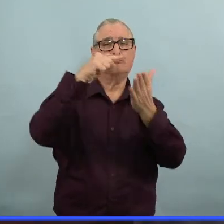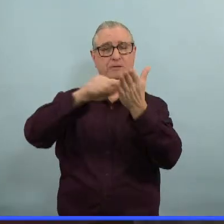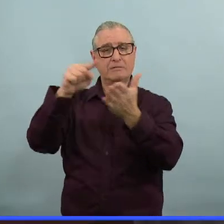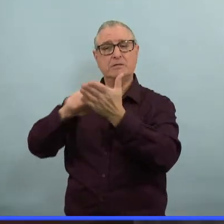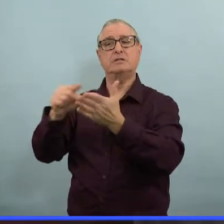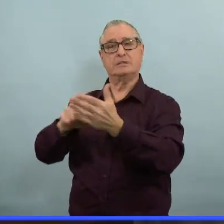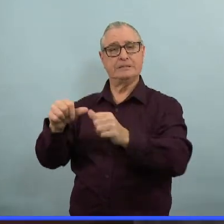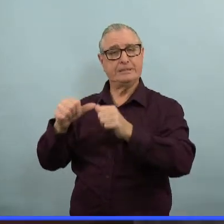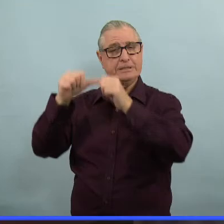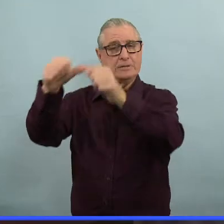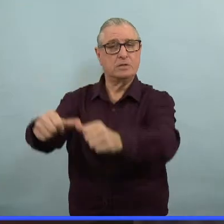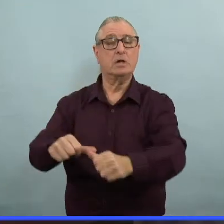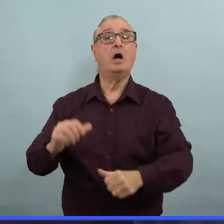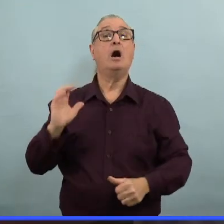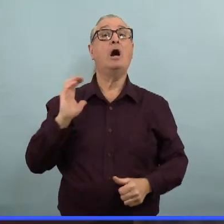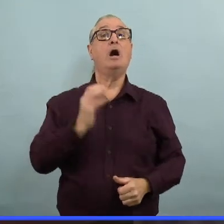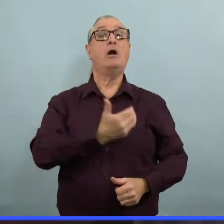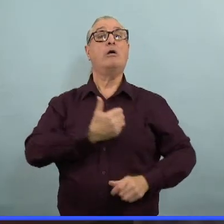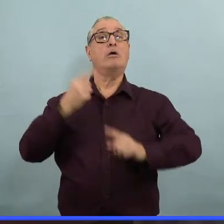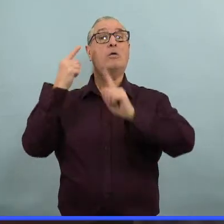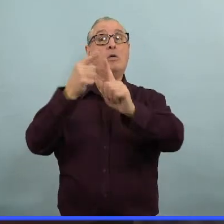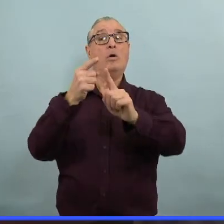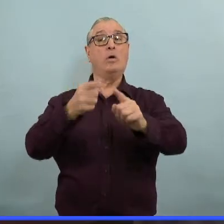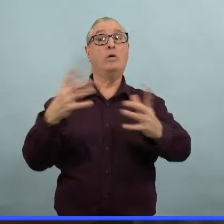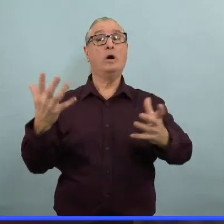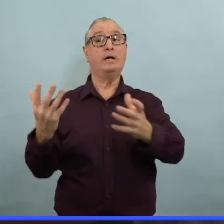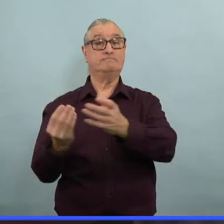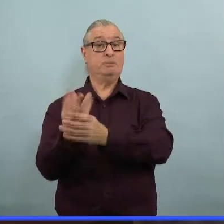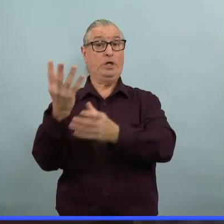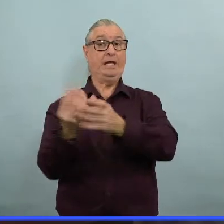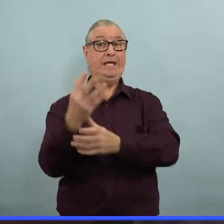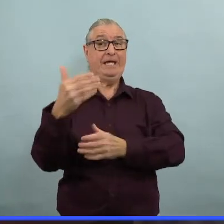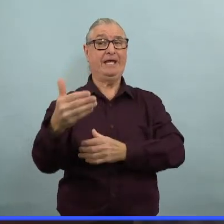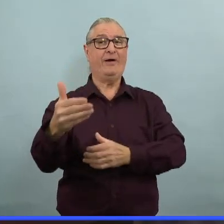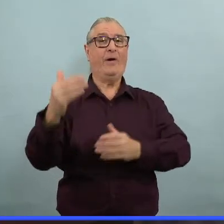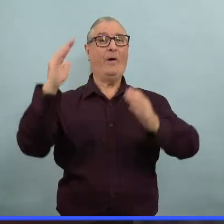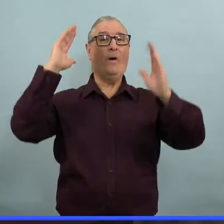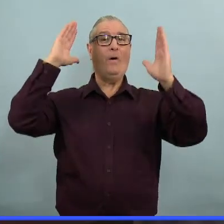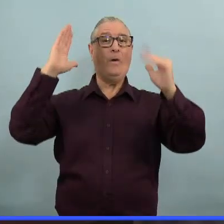later this spring we hope to be in a position of relaxing nearly all restrictions and moving